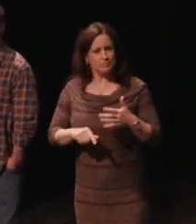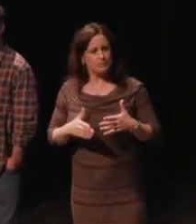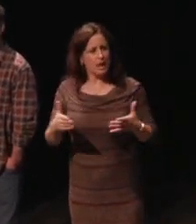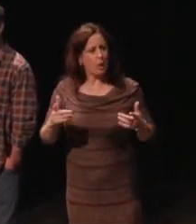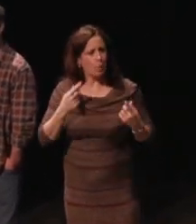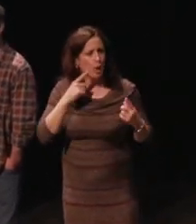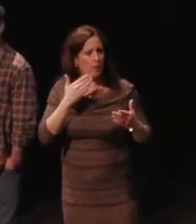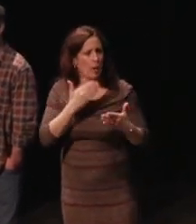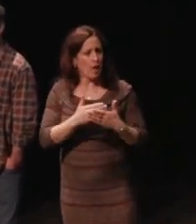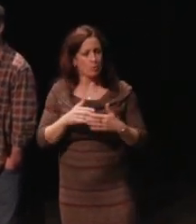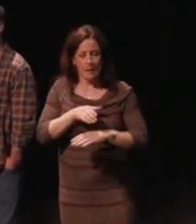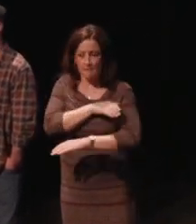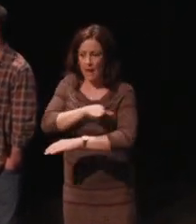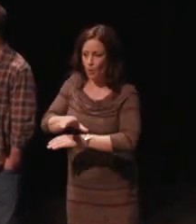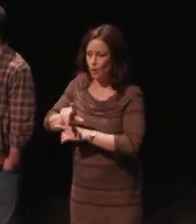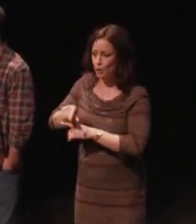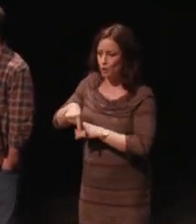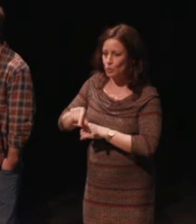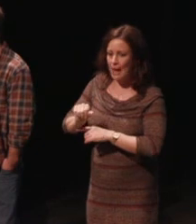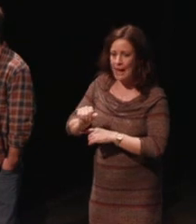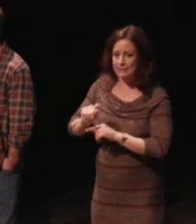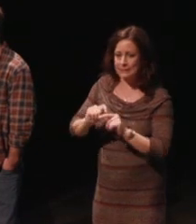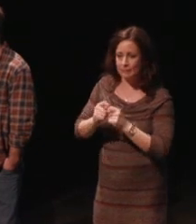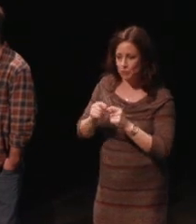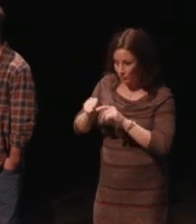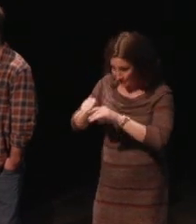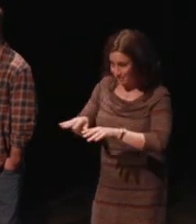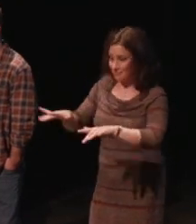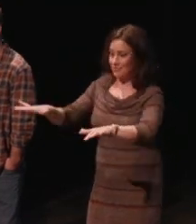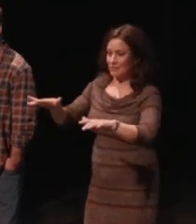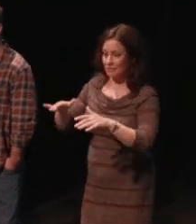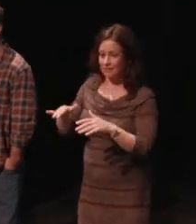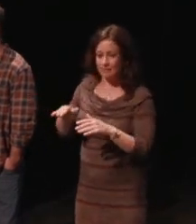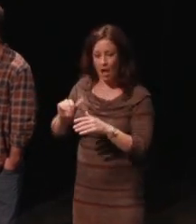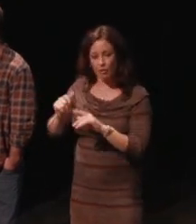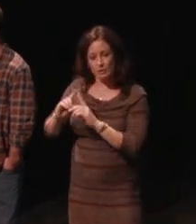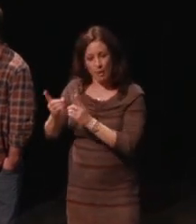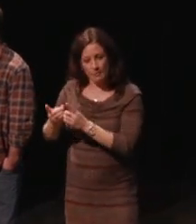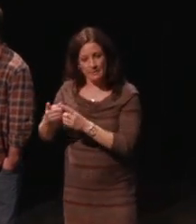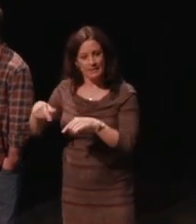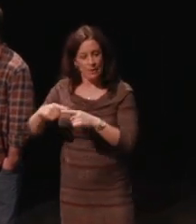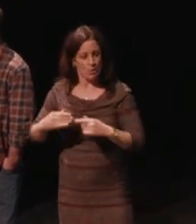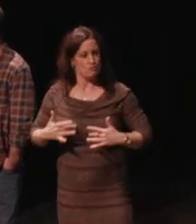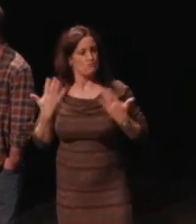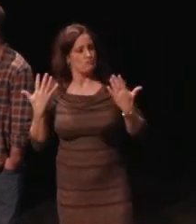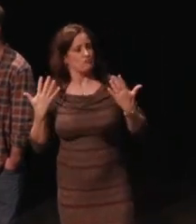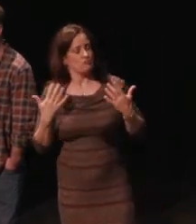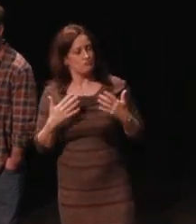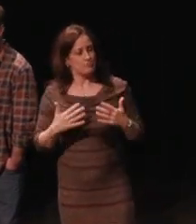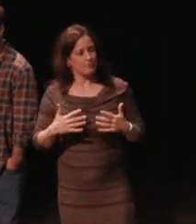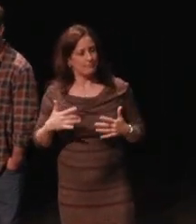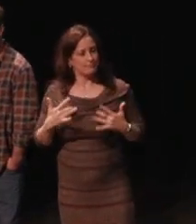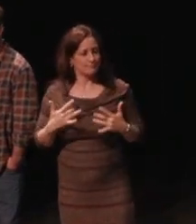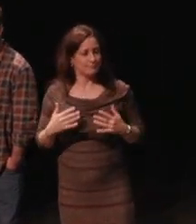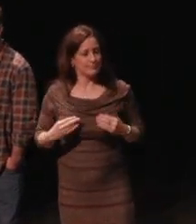empower our QA team who then kind of spread infectiously out to the other departments because they were so empowered by speed running.